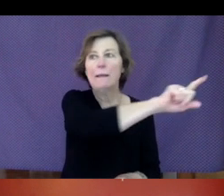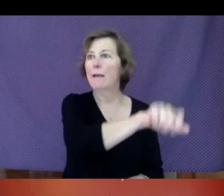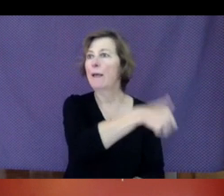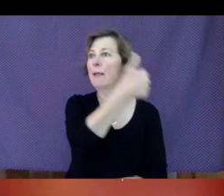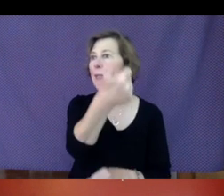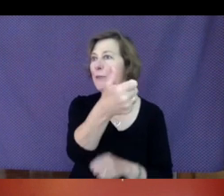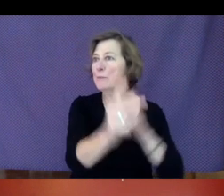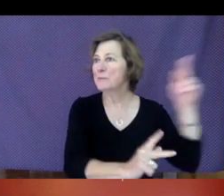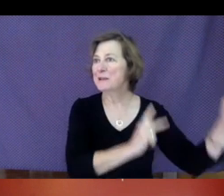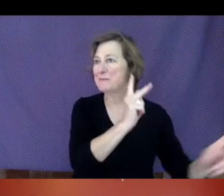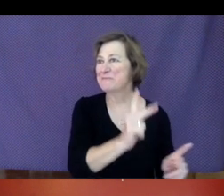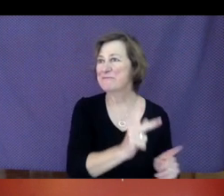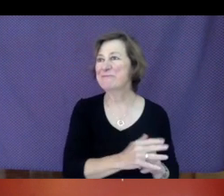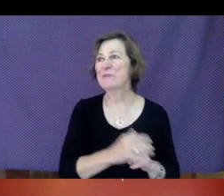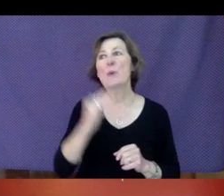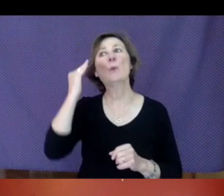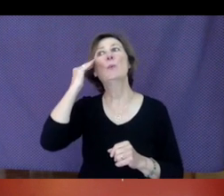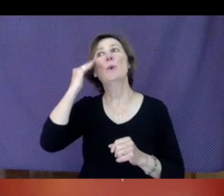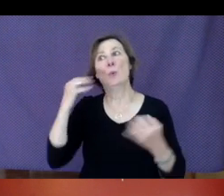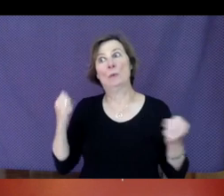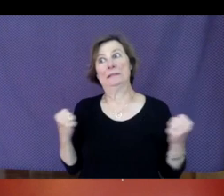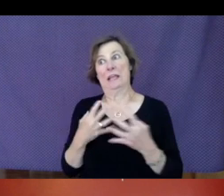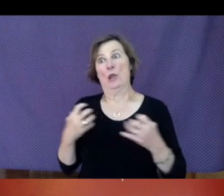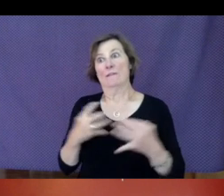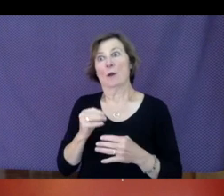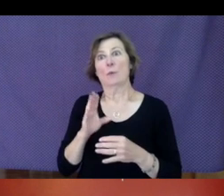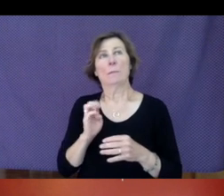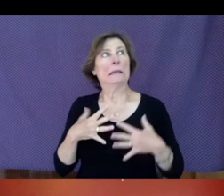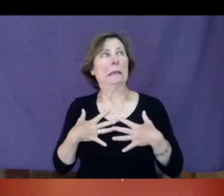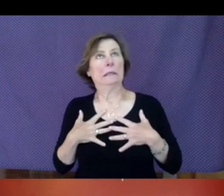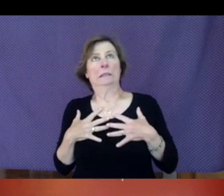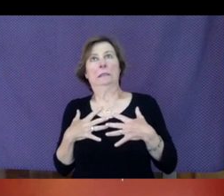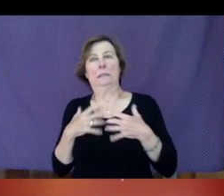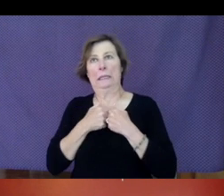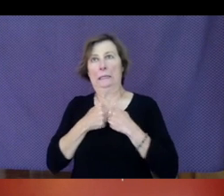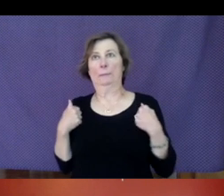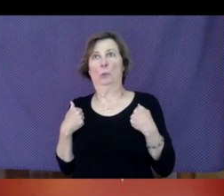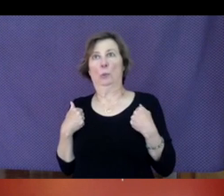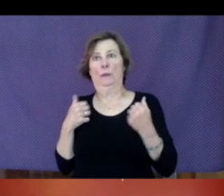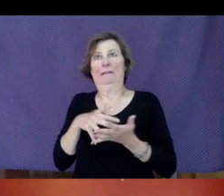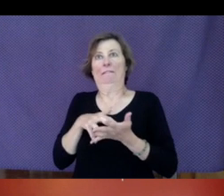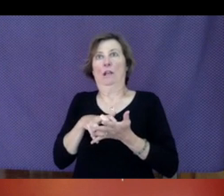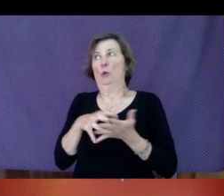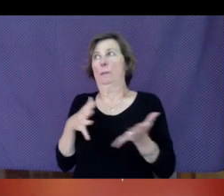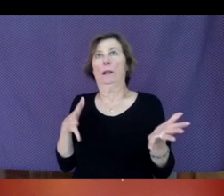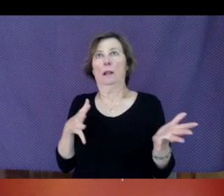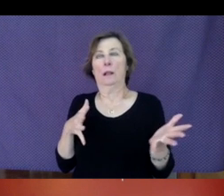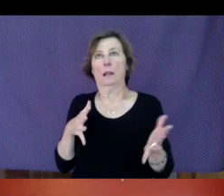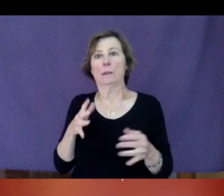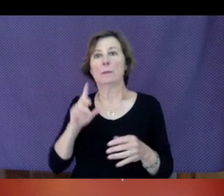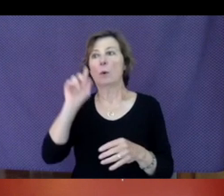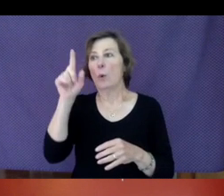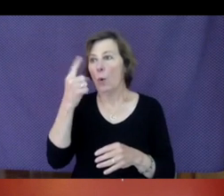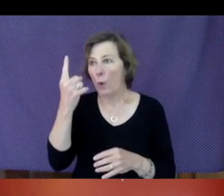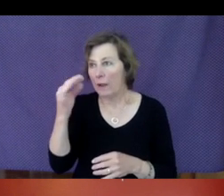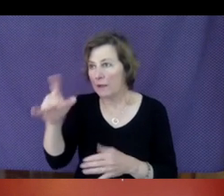We know it can be terrifying to be vulnerable but, only when you share your softest side